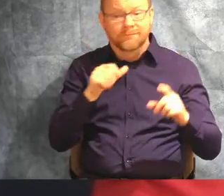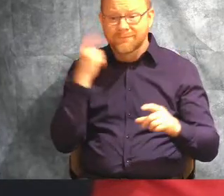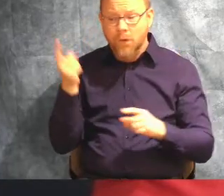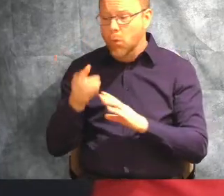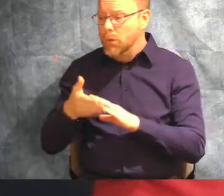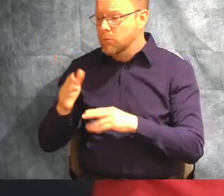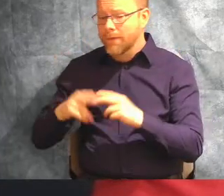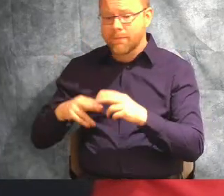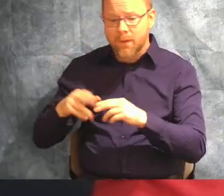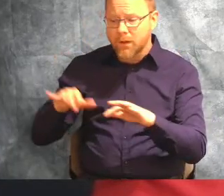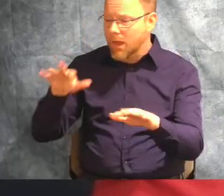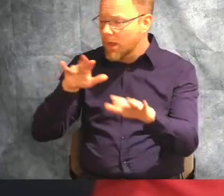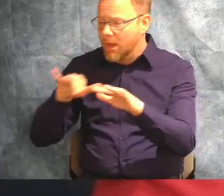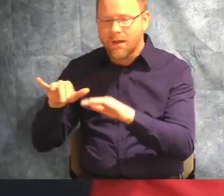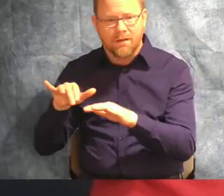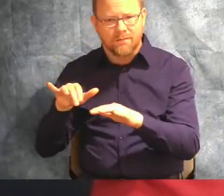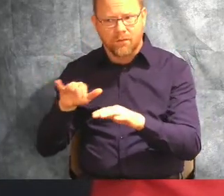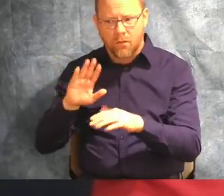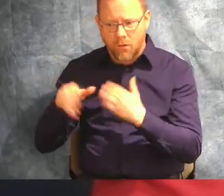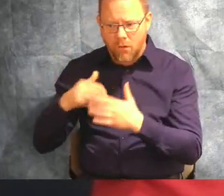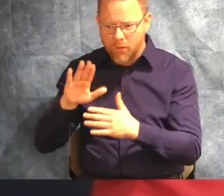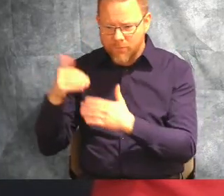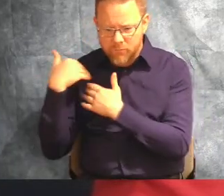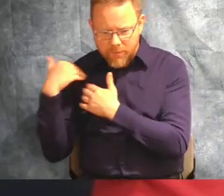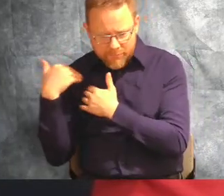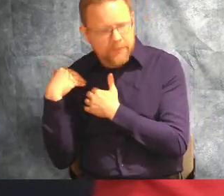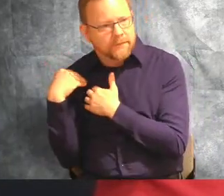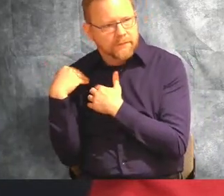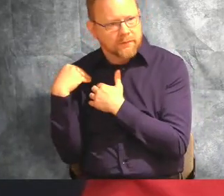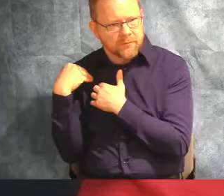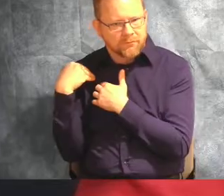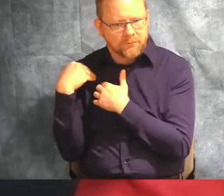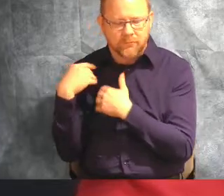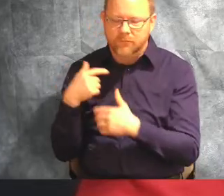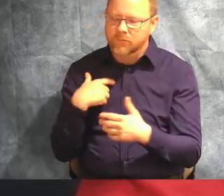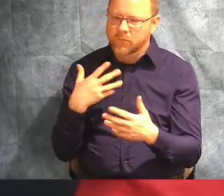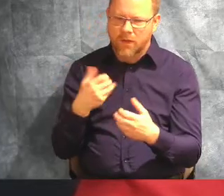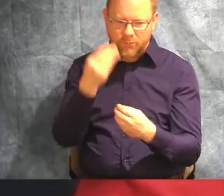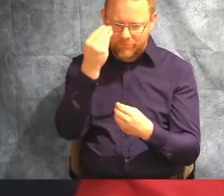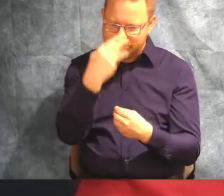all the different things that he has to keep going and keep up with. And I just want to tell him,